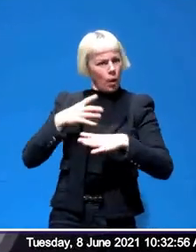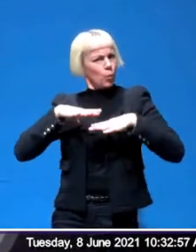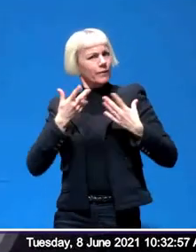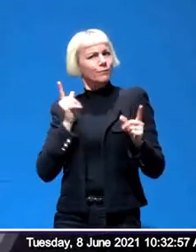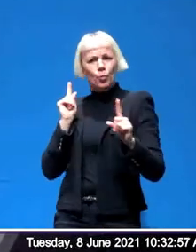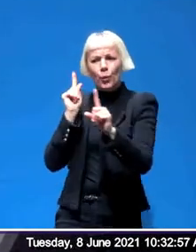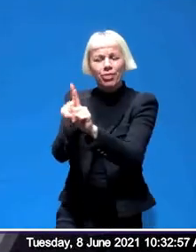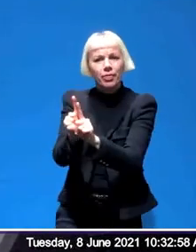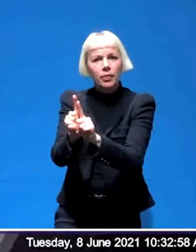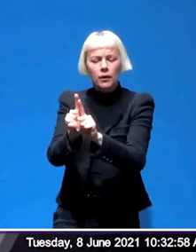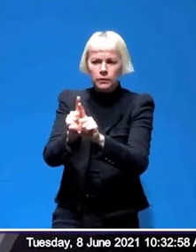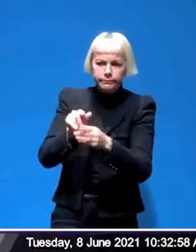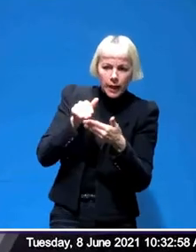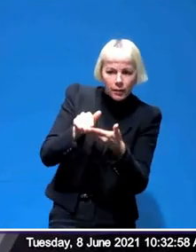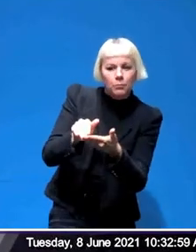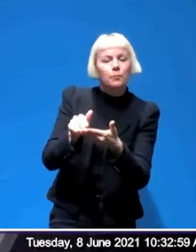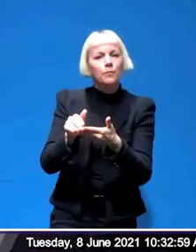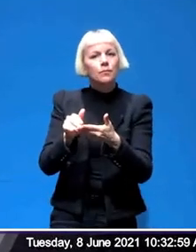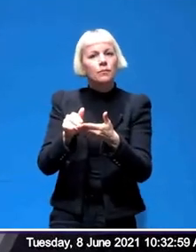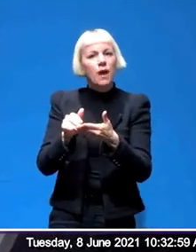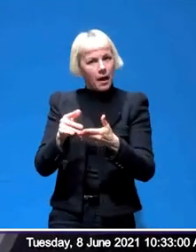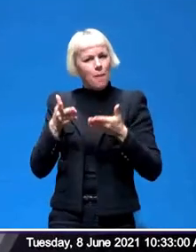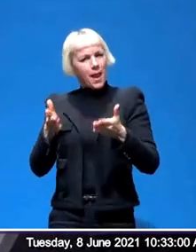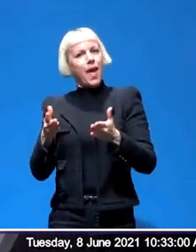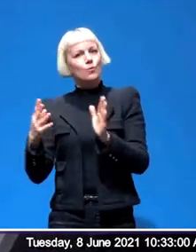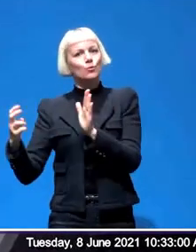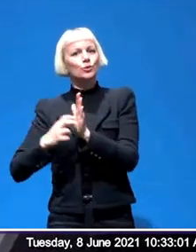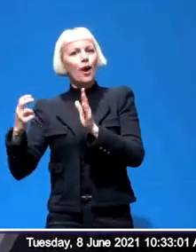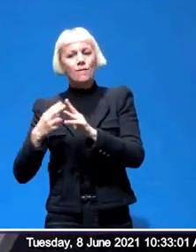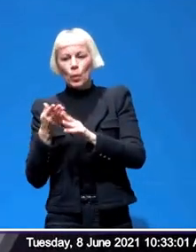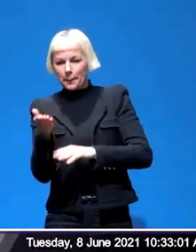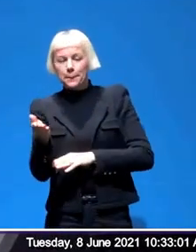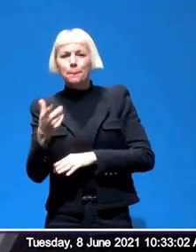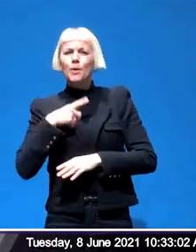And as his mother, I was able to sign for him to have any treatment.